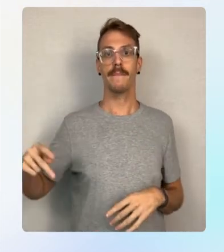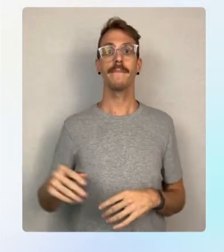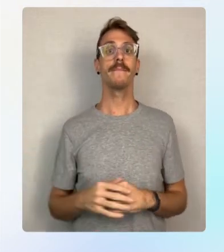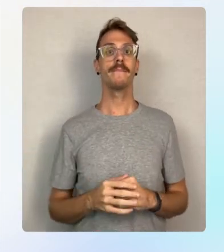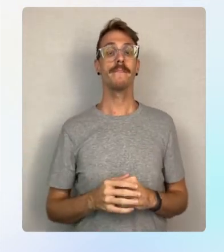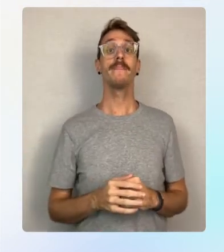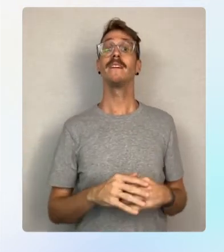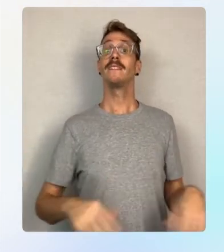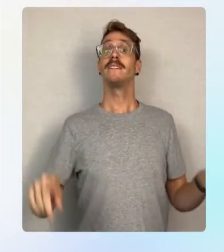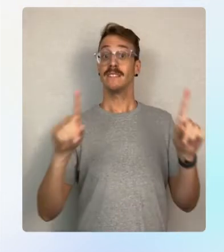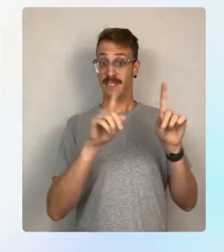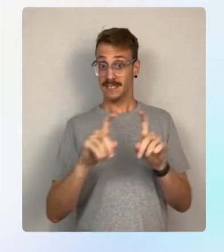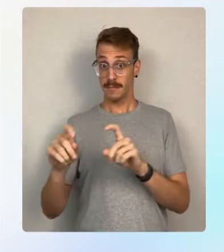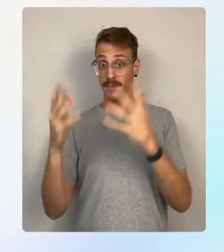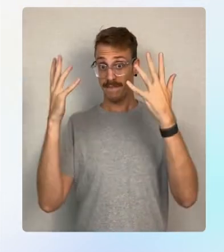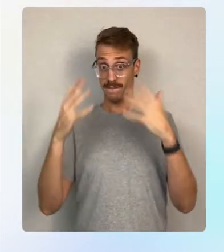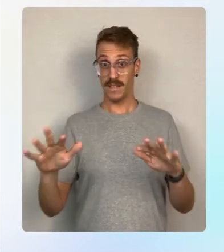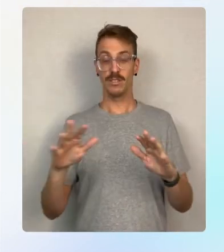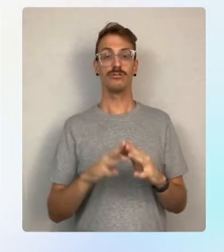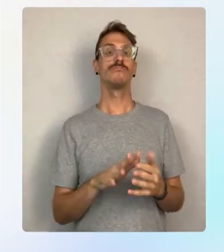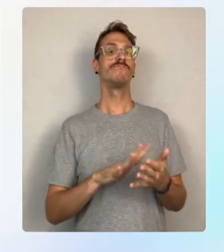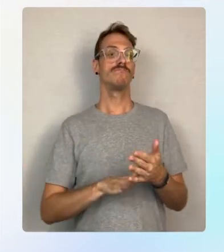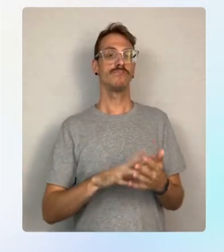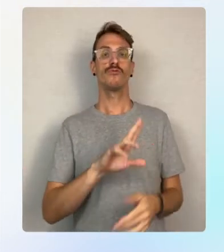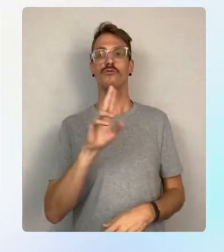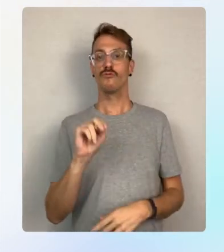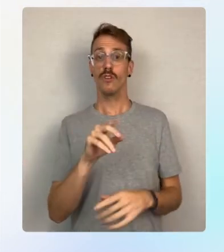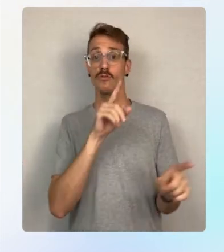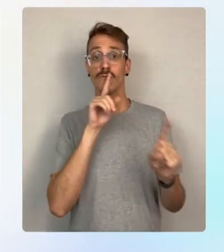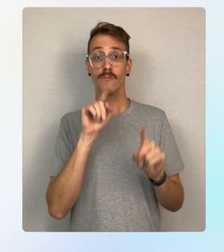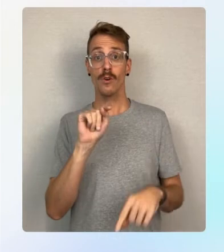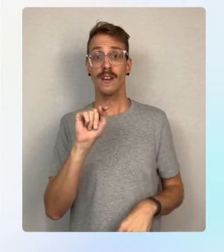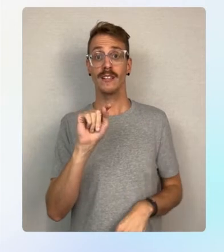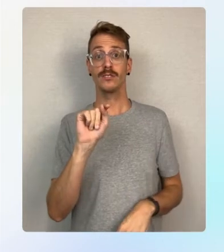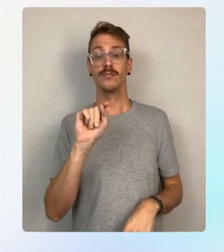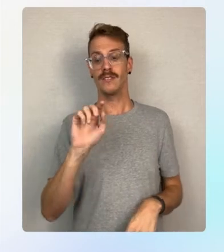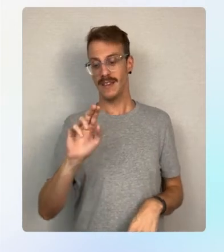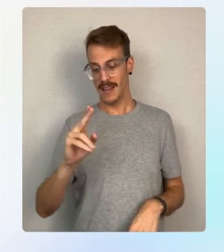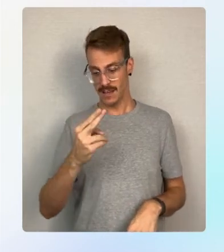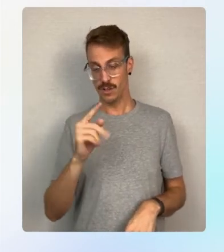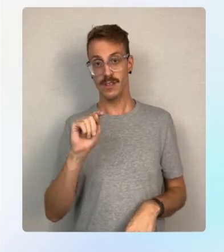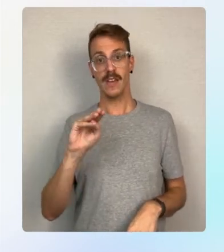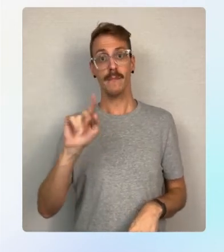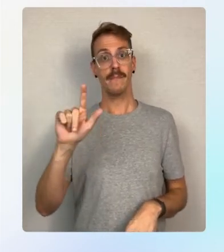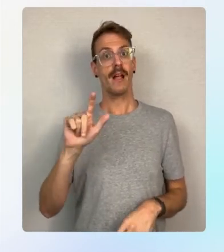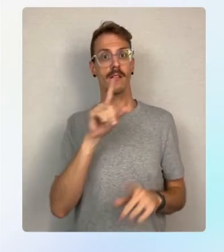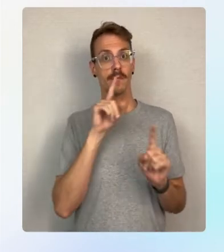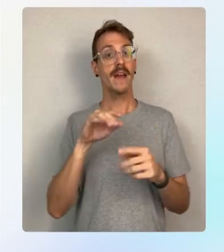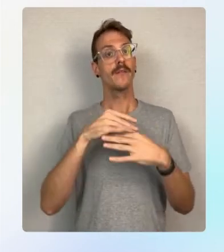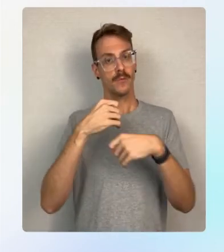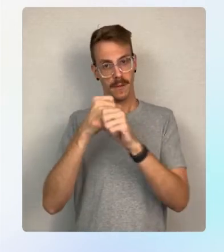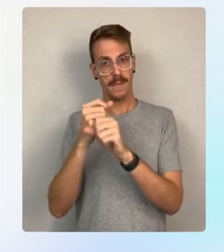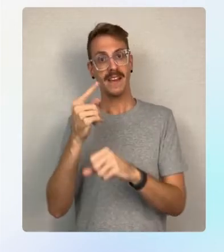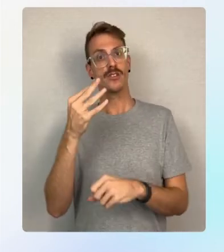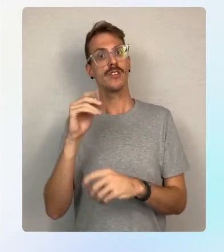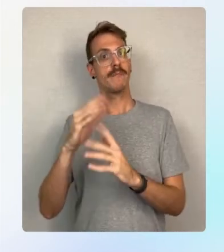After the sampling is done, run the report_HTML command to generate an HTML file containing the reports